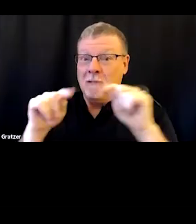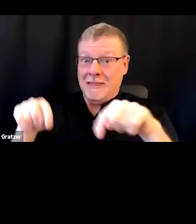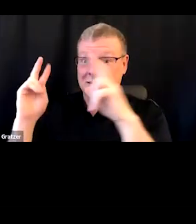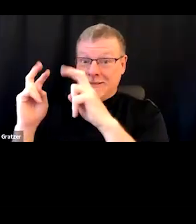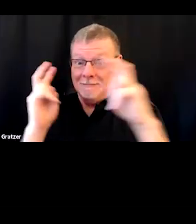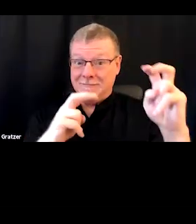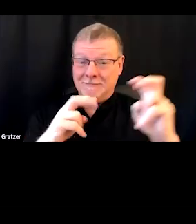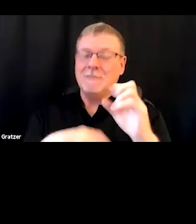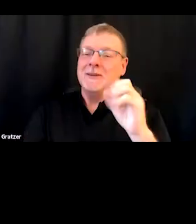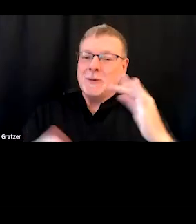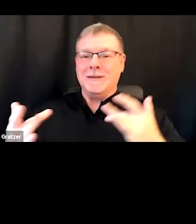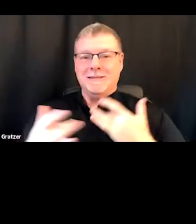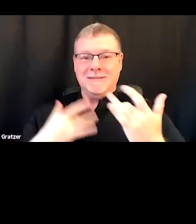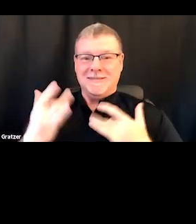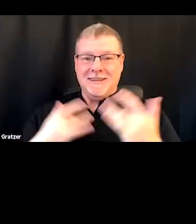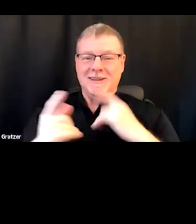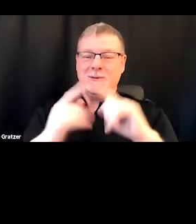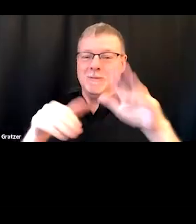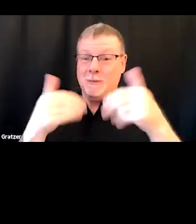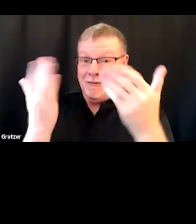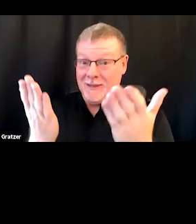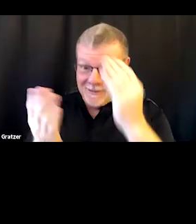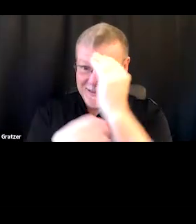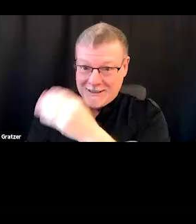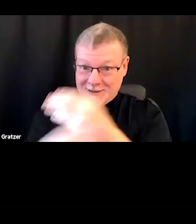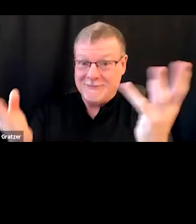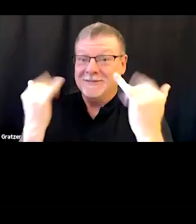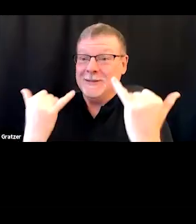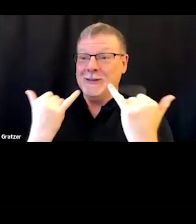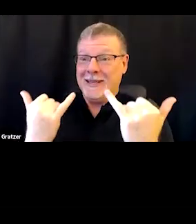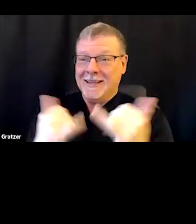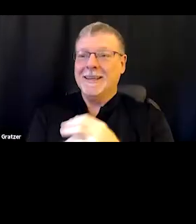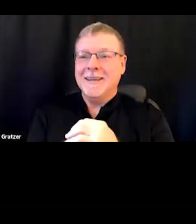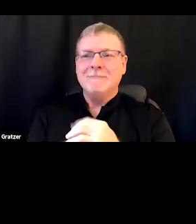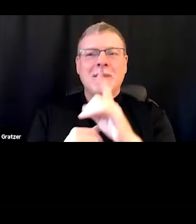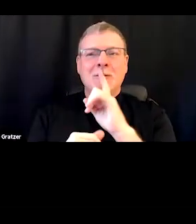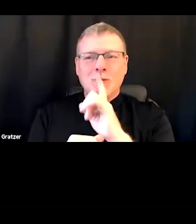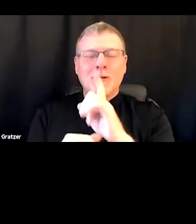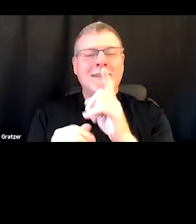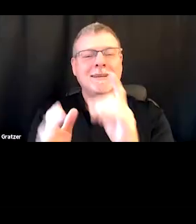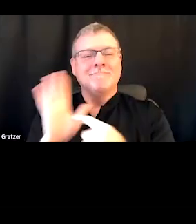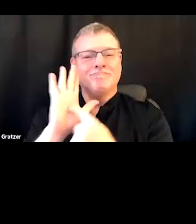So we're excited to provide this update today, really highlighting two communities